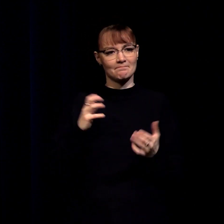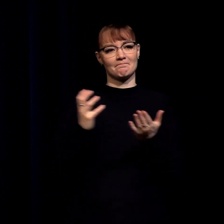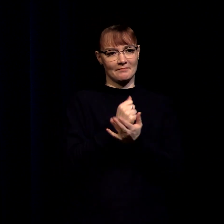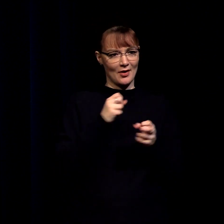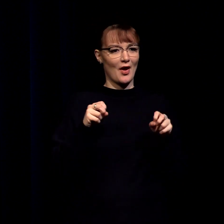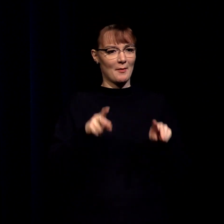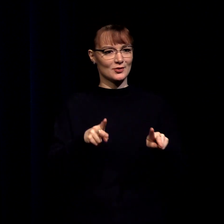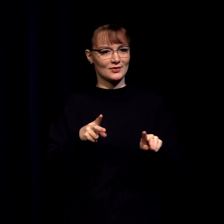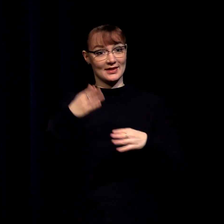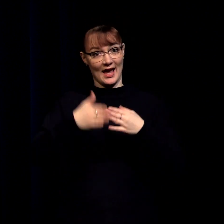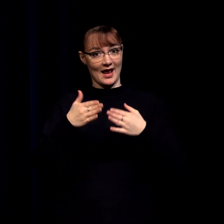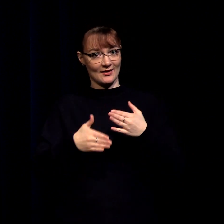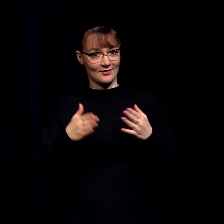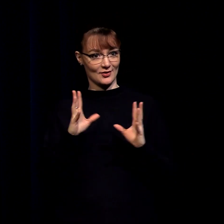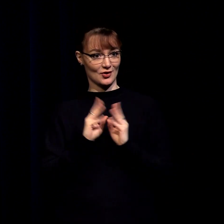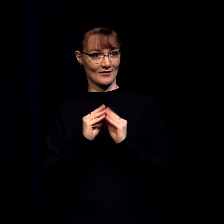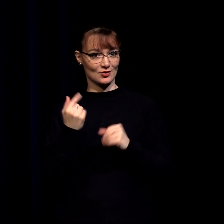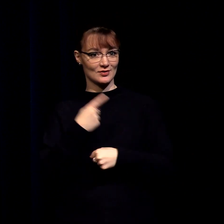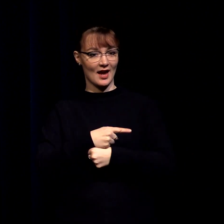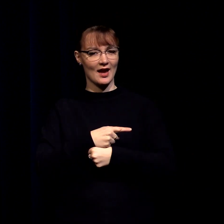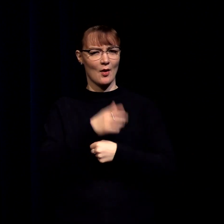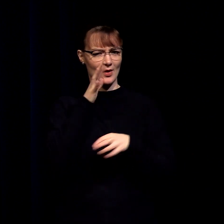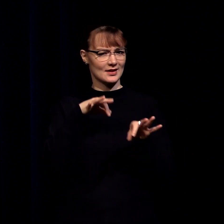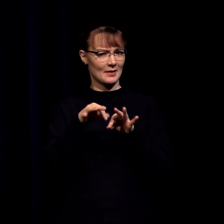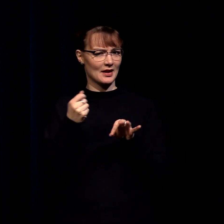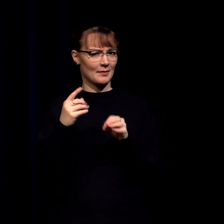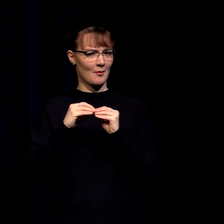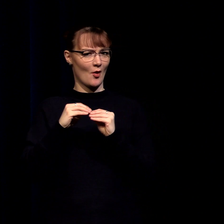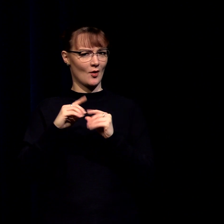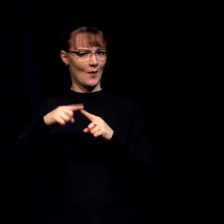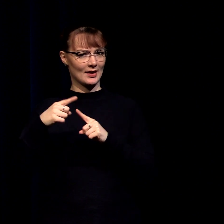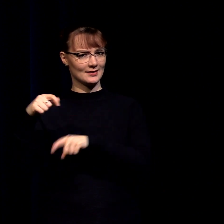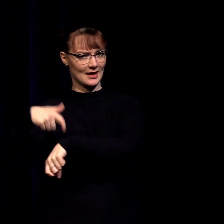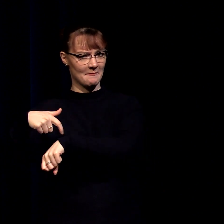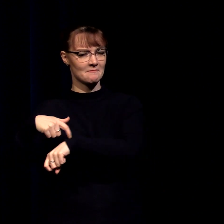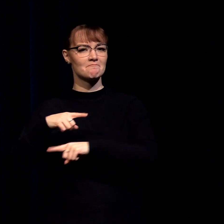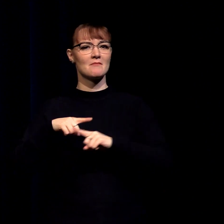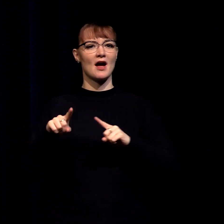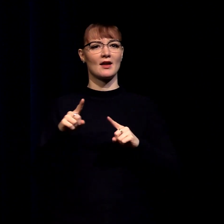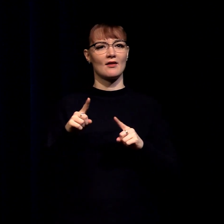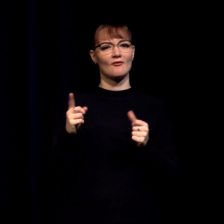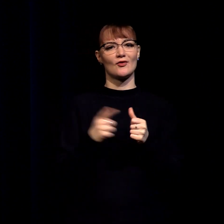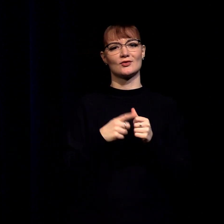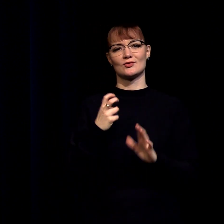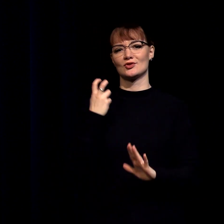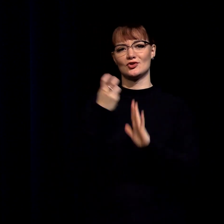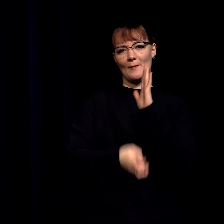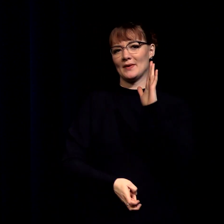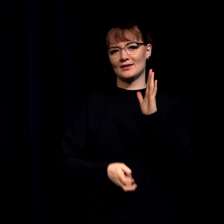end of the service. And I'll explain more about that when we get there. But first, let me just jump into the word. We're